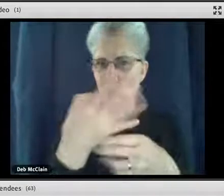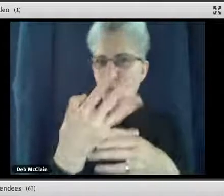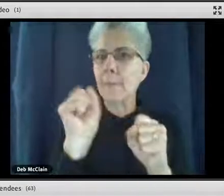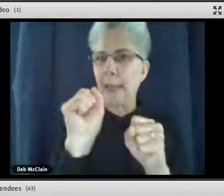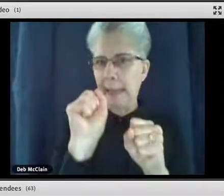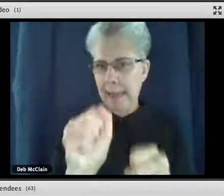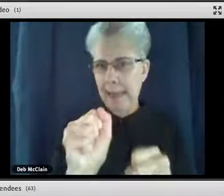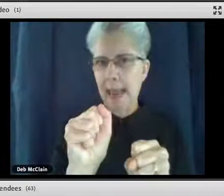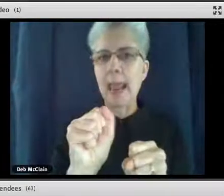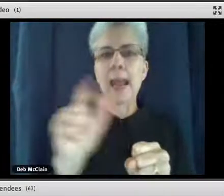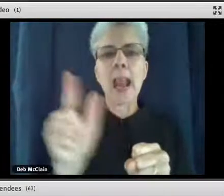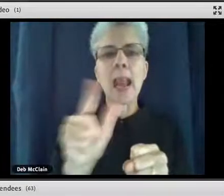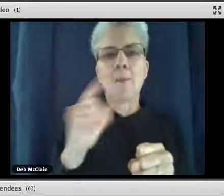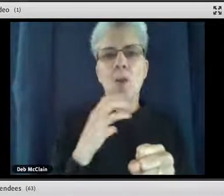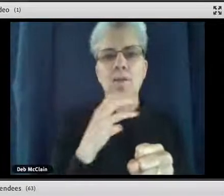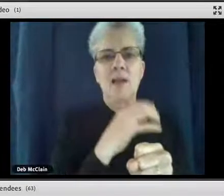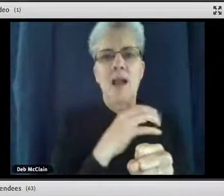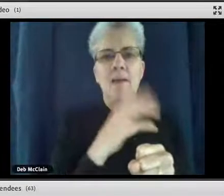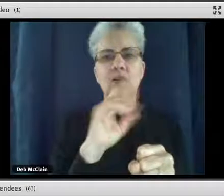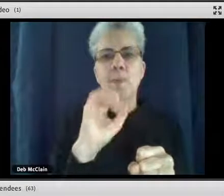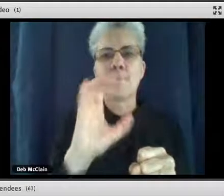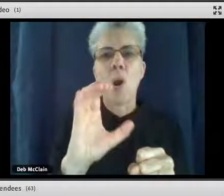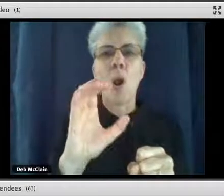Library of Congress MARC documentation.